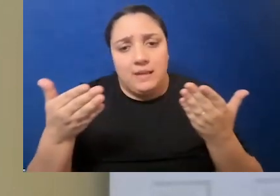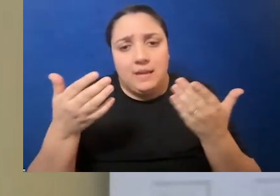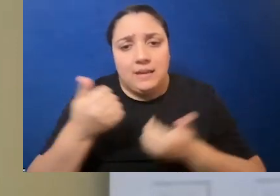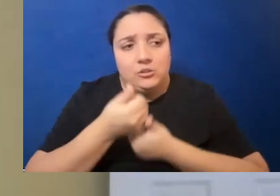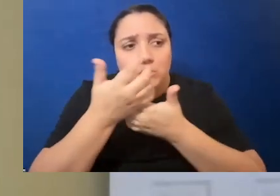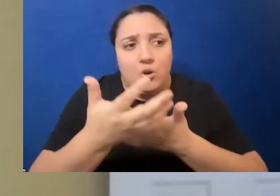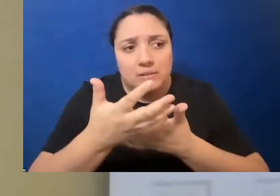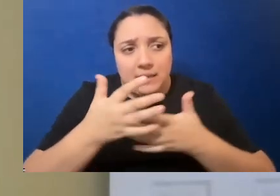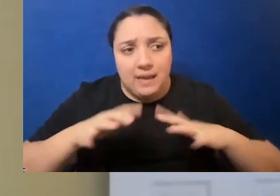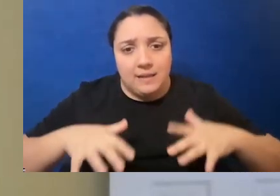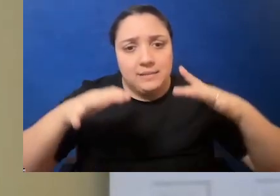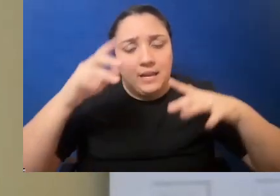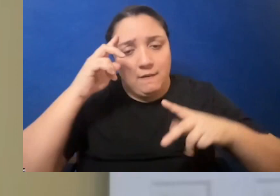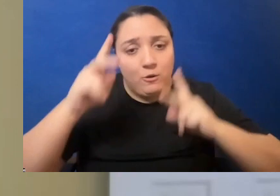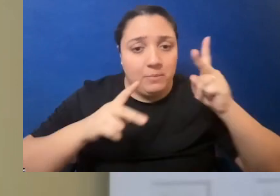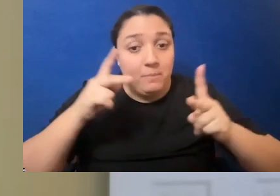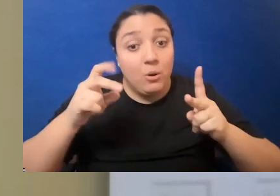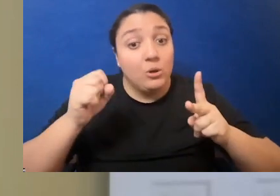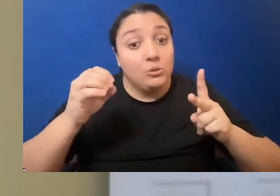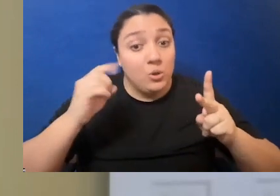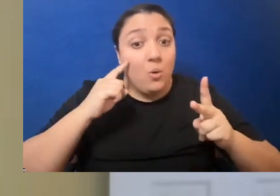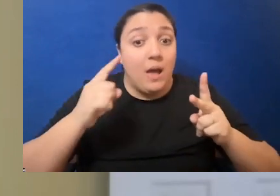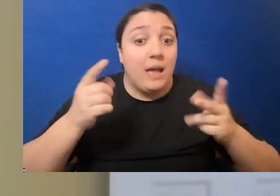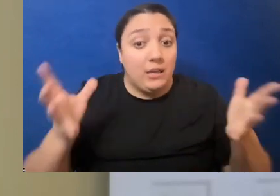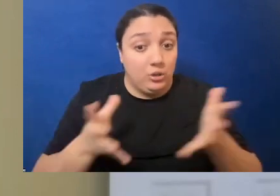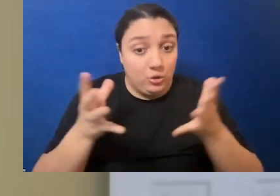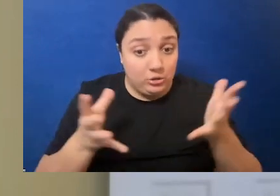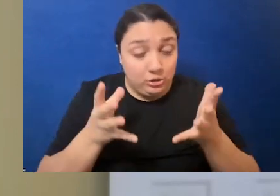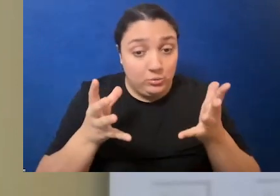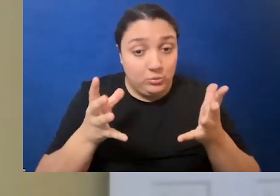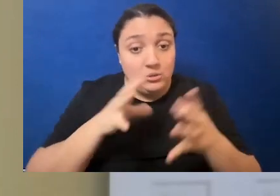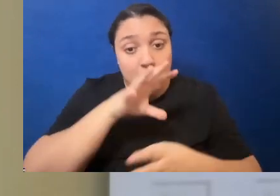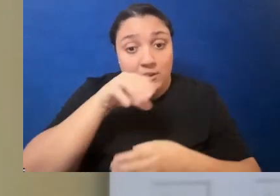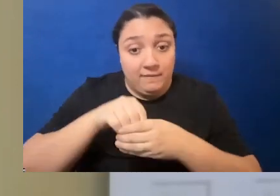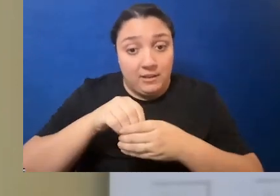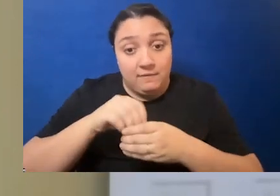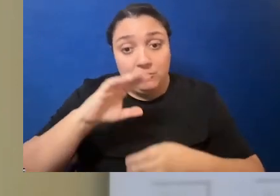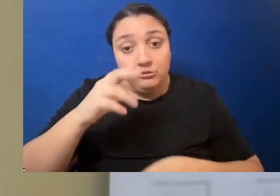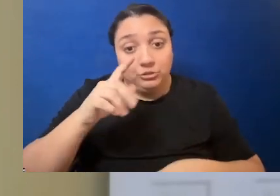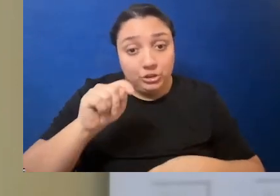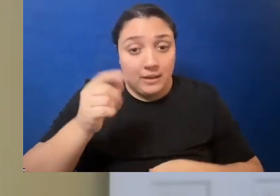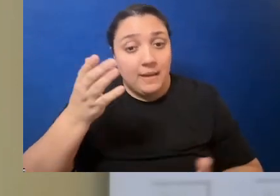NONE OF THESE. THERE IS SOME OTHER THING THAT IS CAUSING THE ANXIETY FOR PEOPLE.